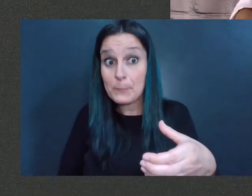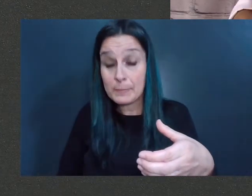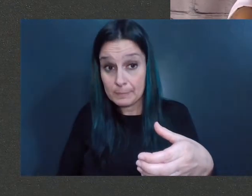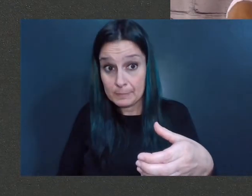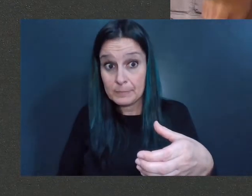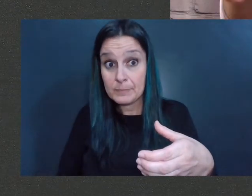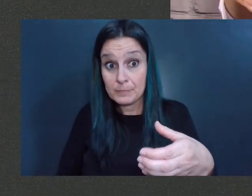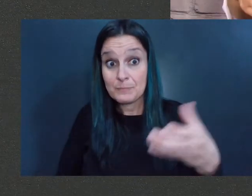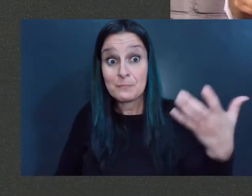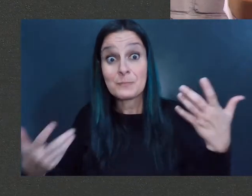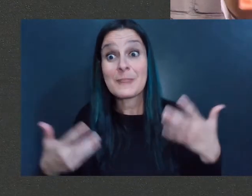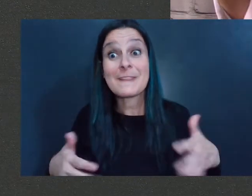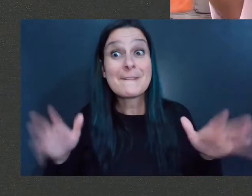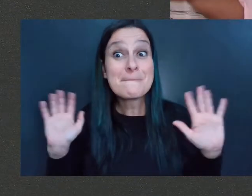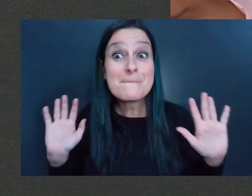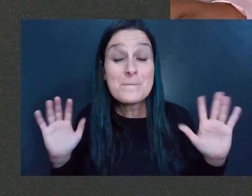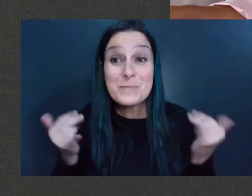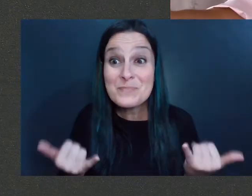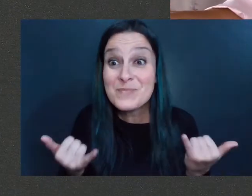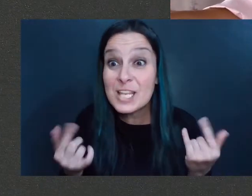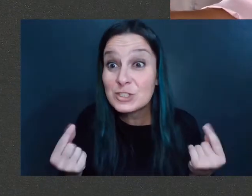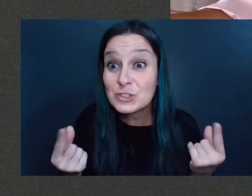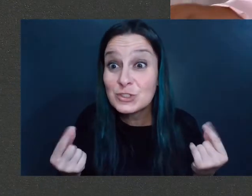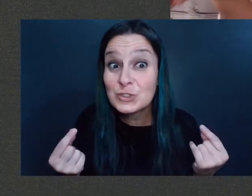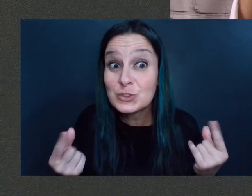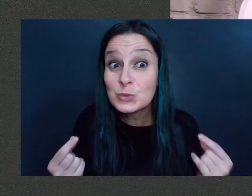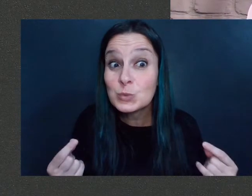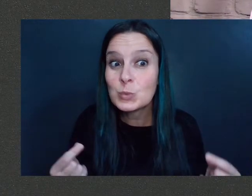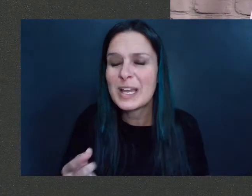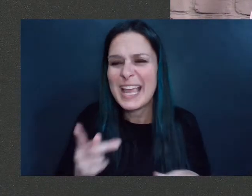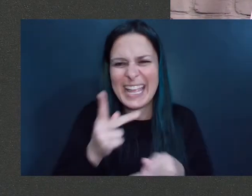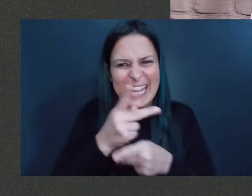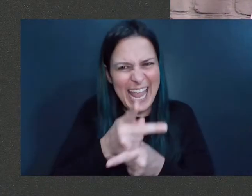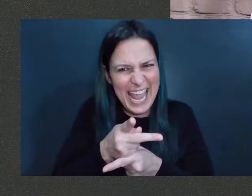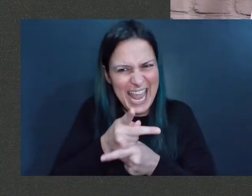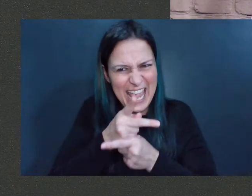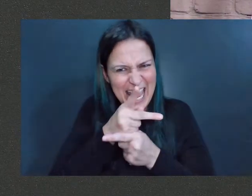and then very carefully take that off